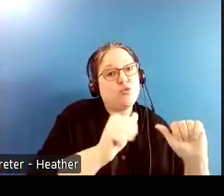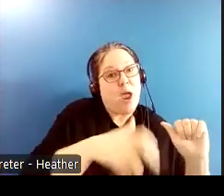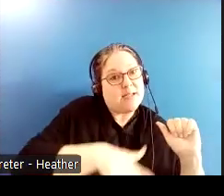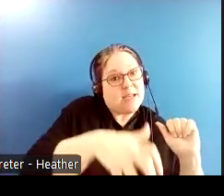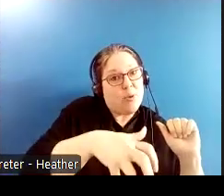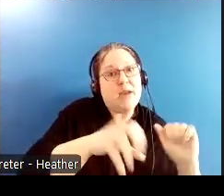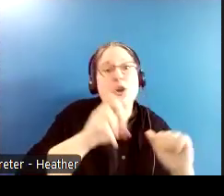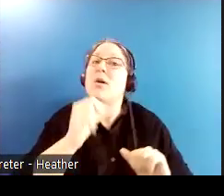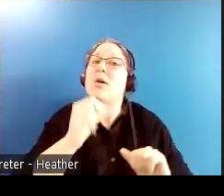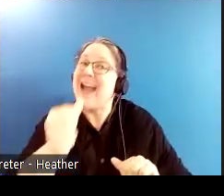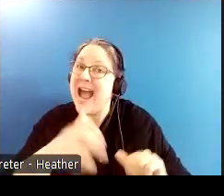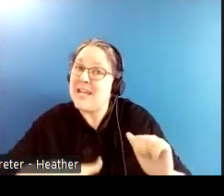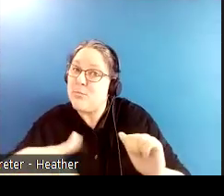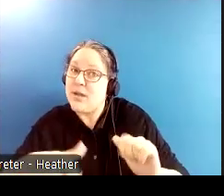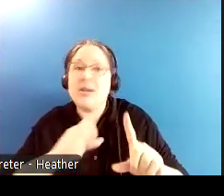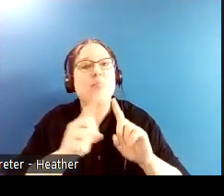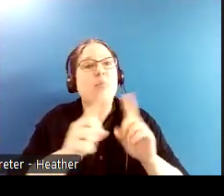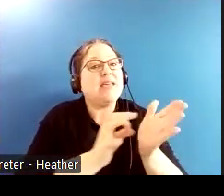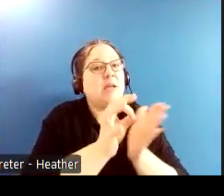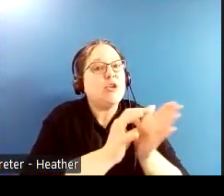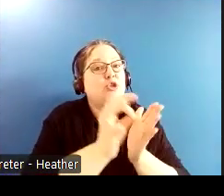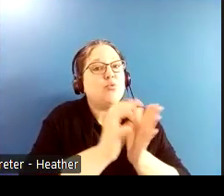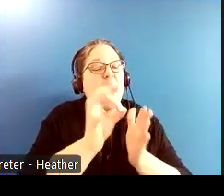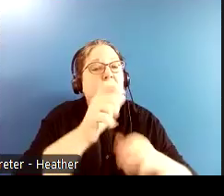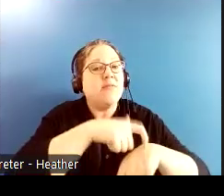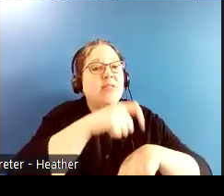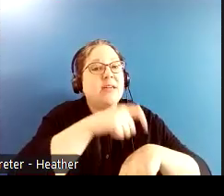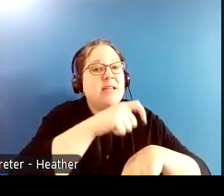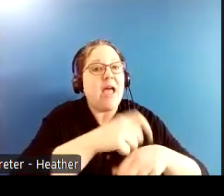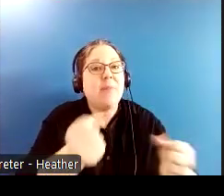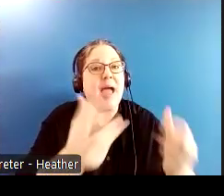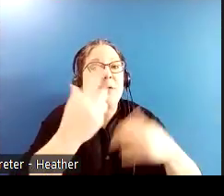uh but was keeping track of uh the distance between how many days it had been since her last